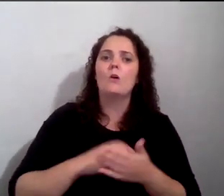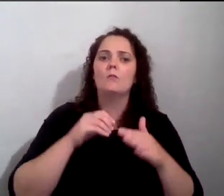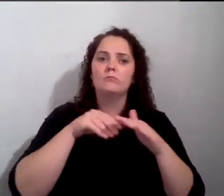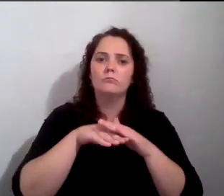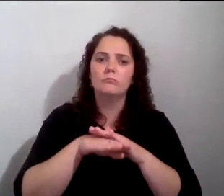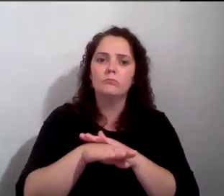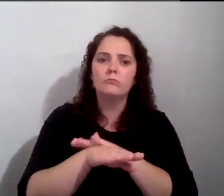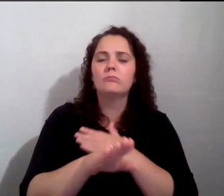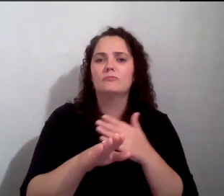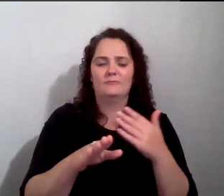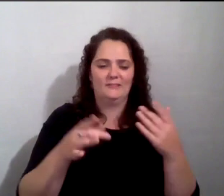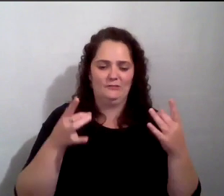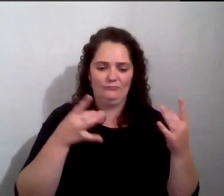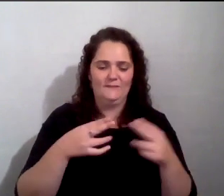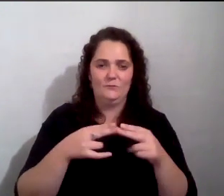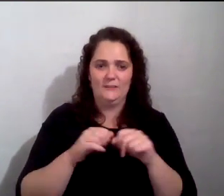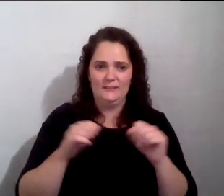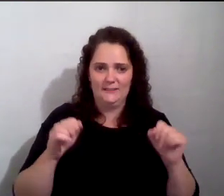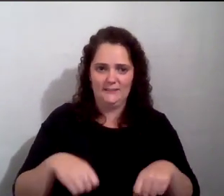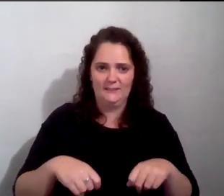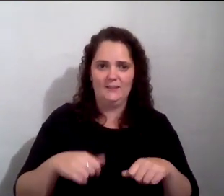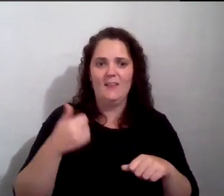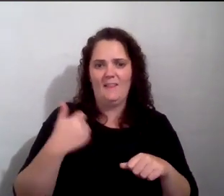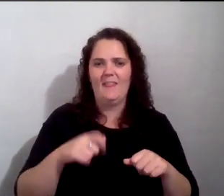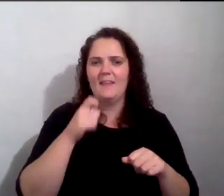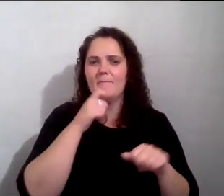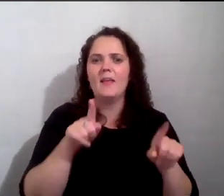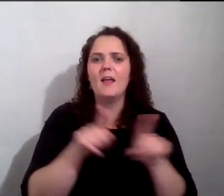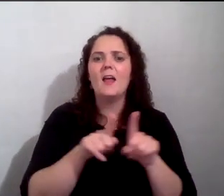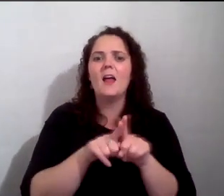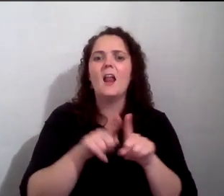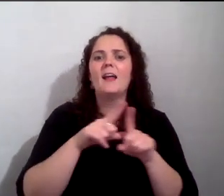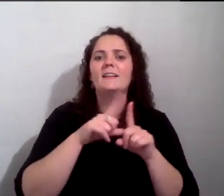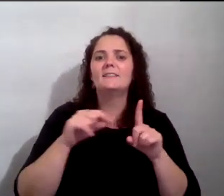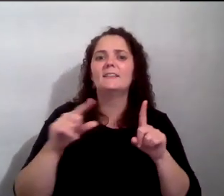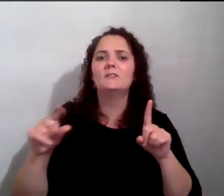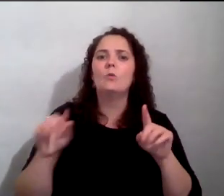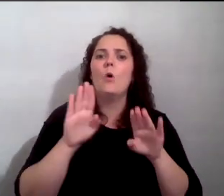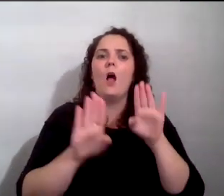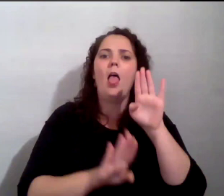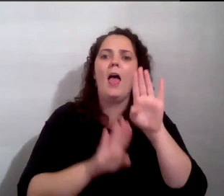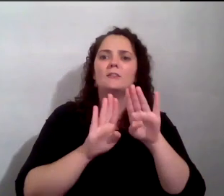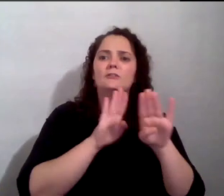and from different sources, put them all through an editing system, so I’ve got them all cut up and it's almost like it's a digital collaging